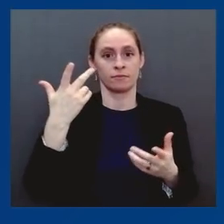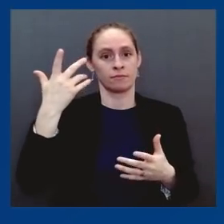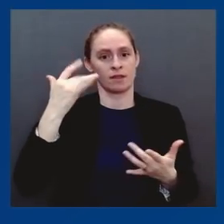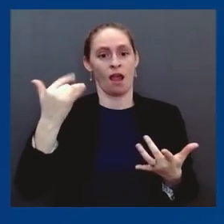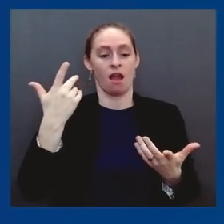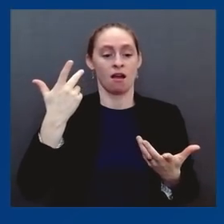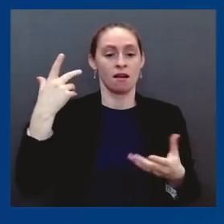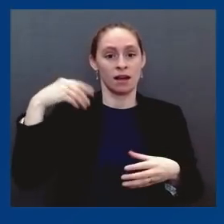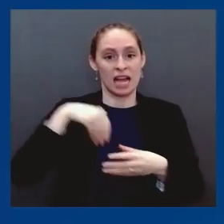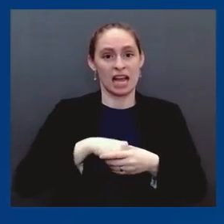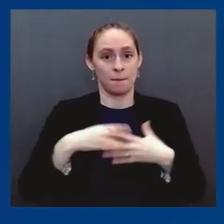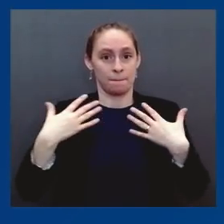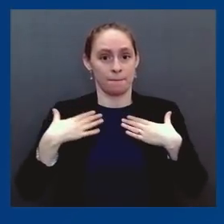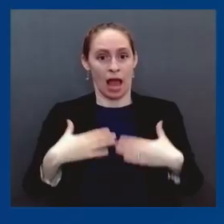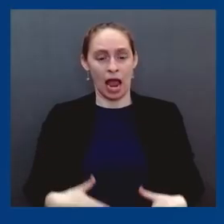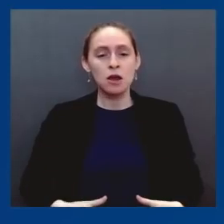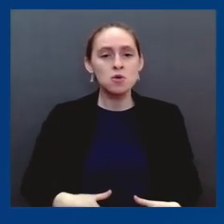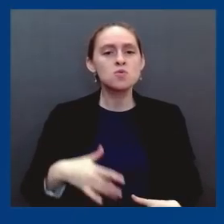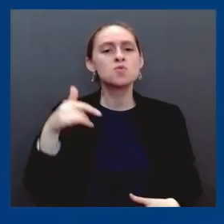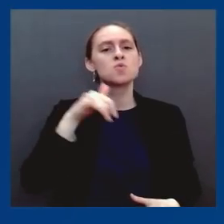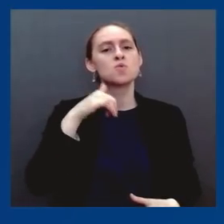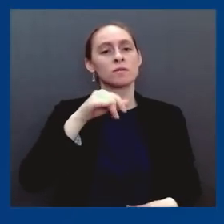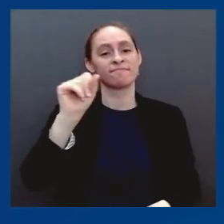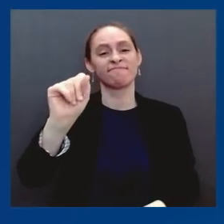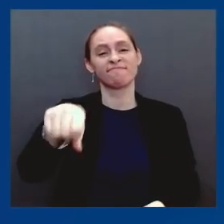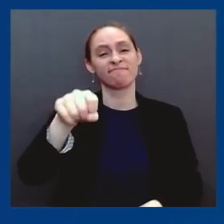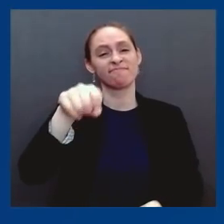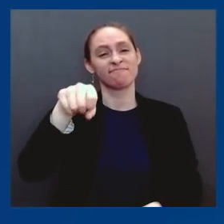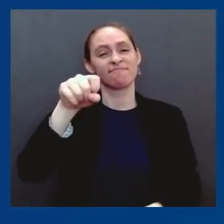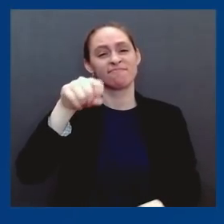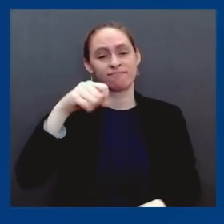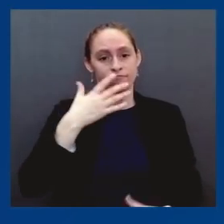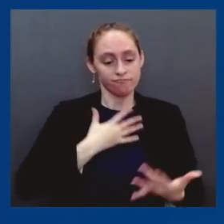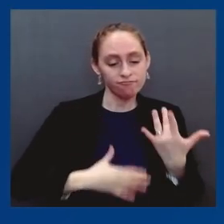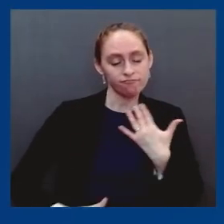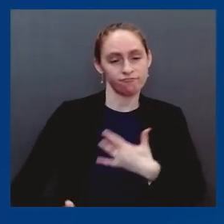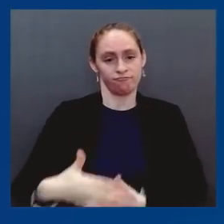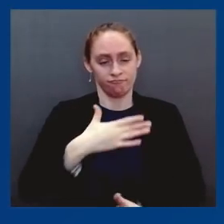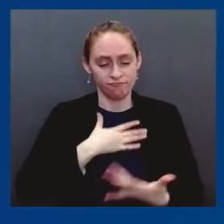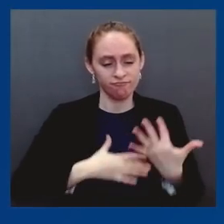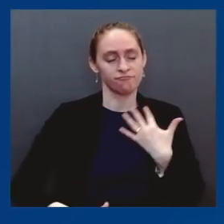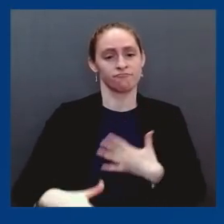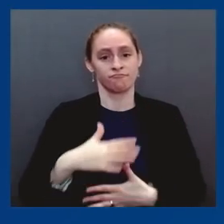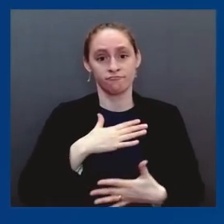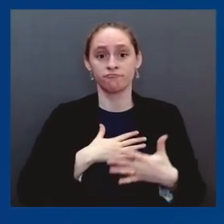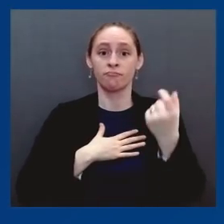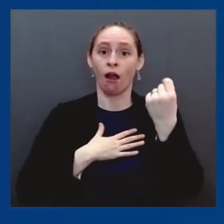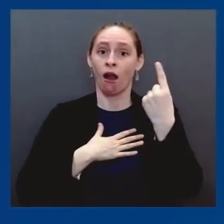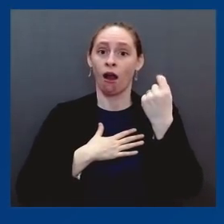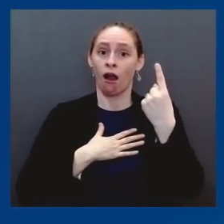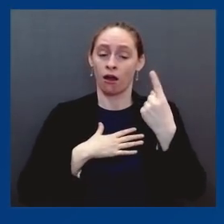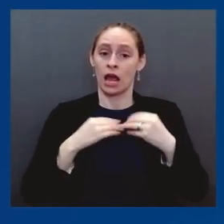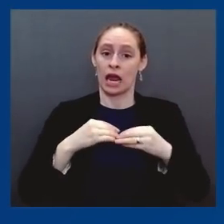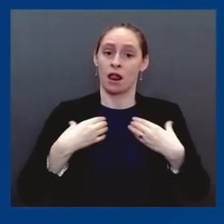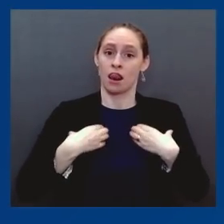Hamster models from the University of Tokyo show that Omicron poorly infects and spreads in the lung